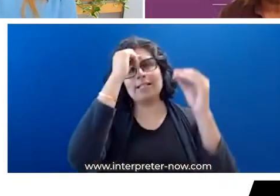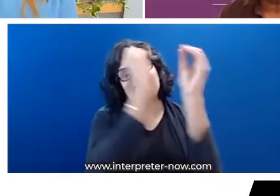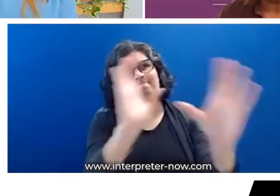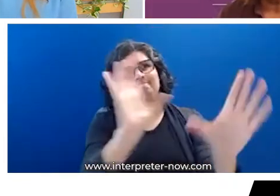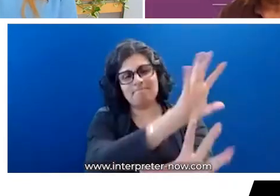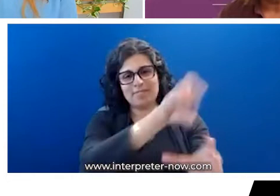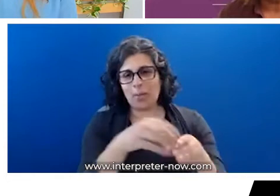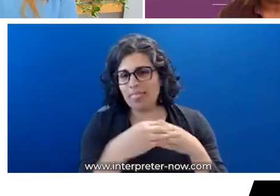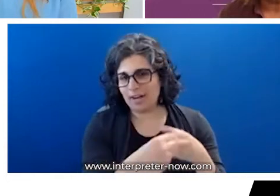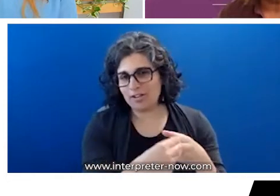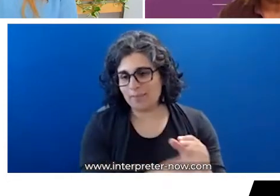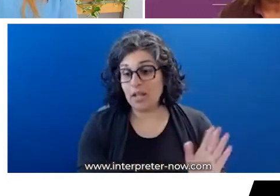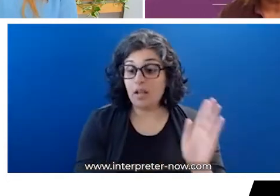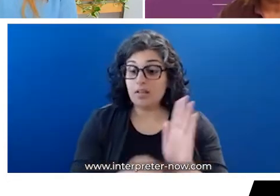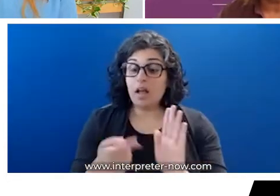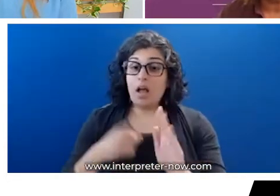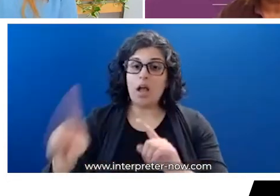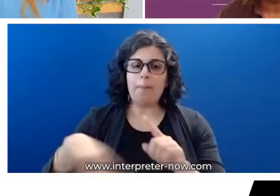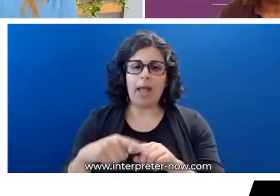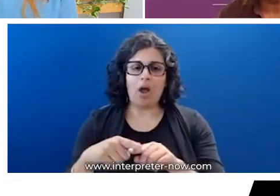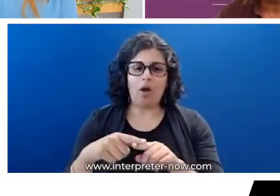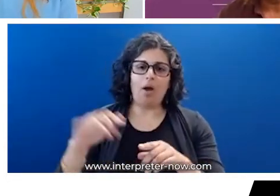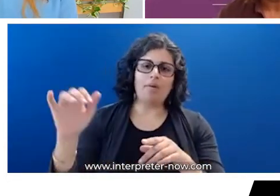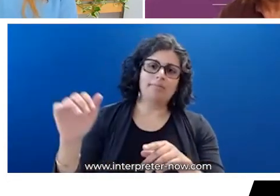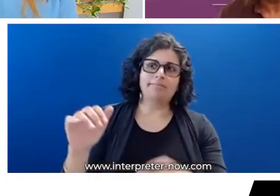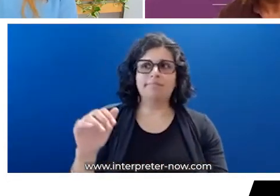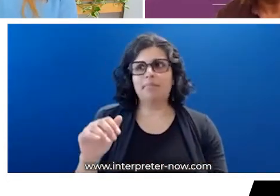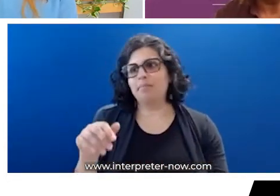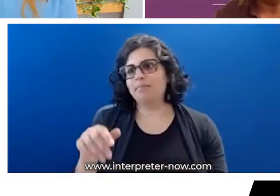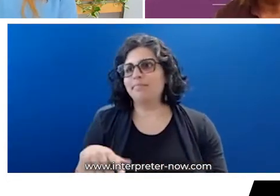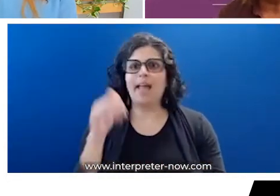Sometimes, it's about the practicality of the everyday things that we do just to help